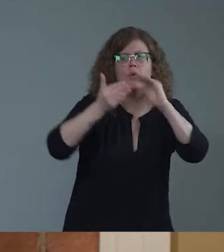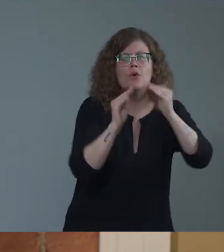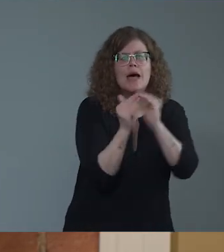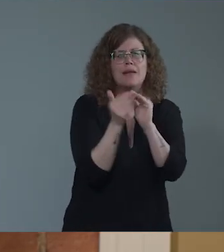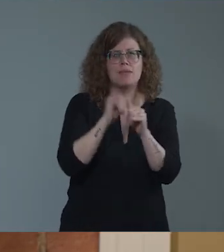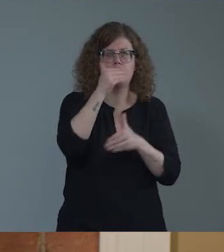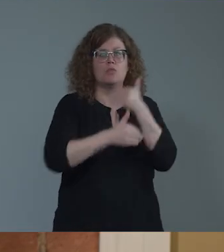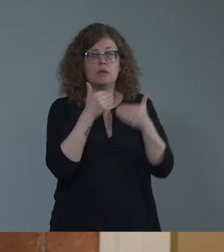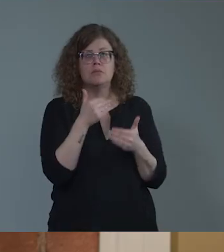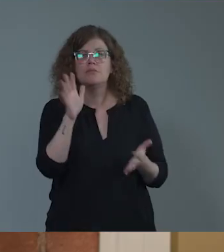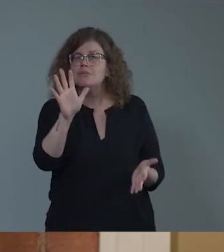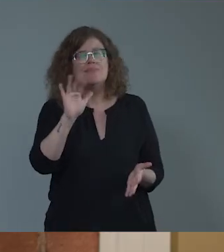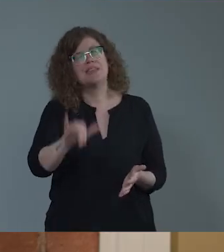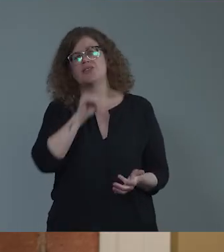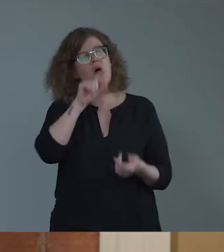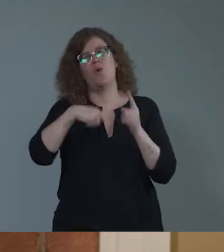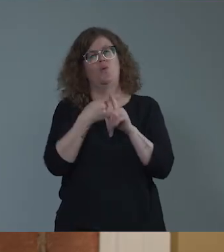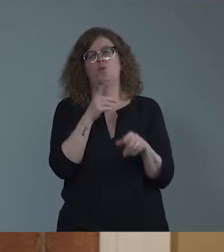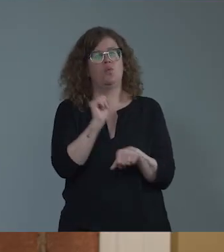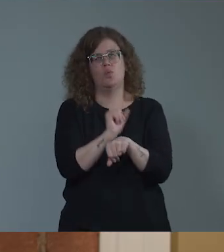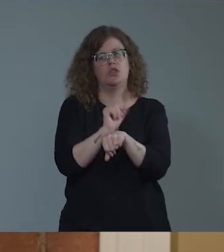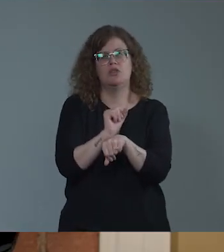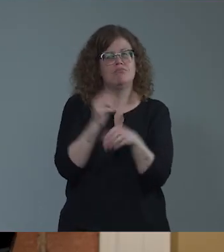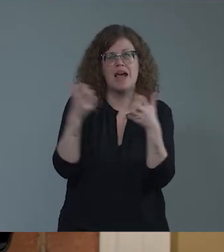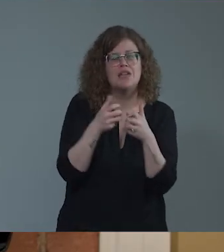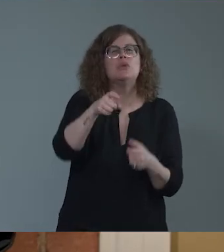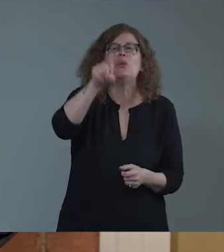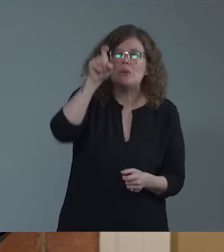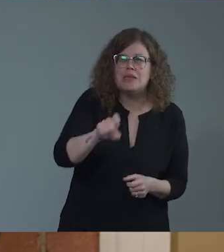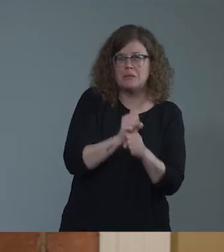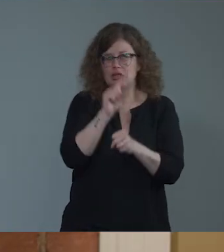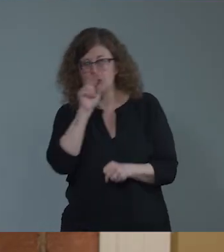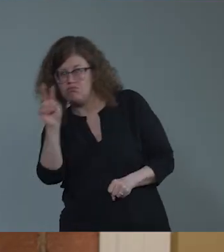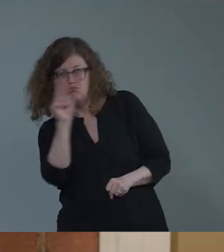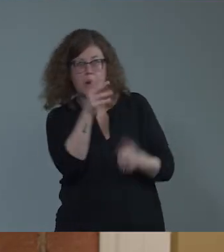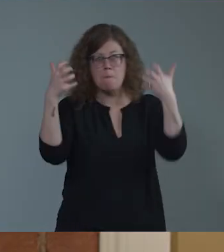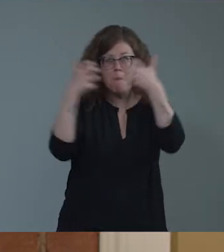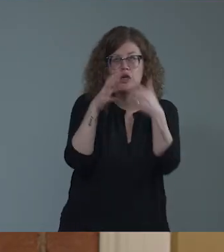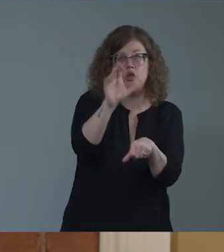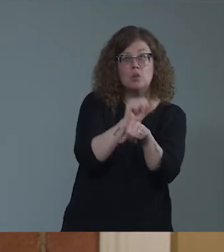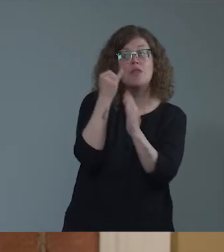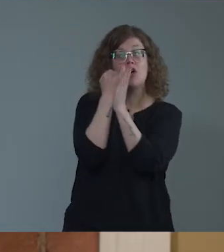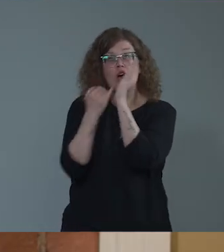You need to make sure that you work with artists who know how to engage community. Simple, right? Same thing as materiality.